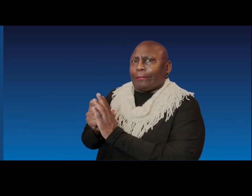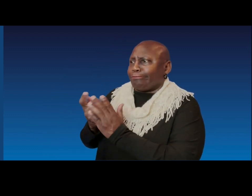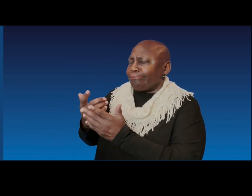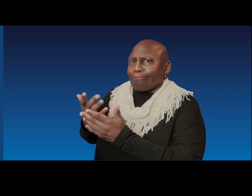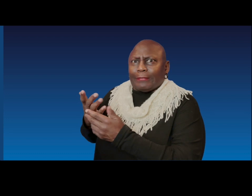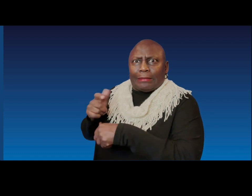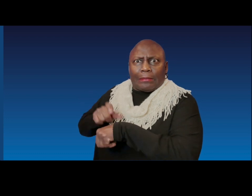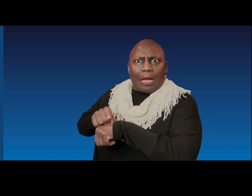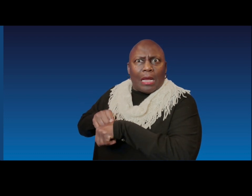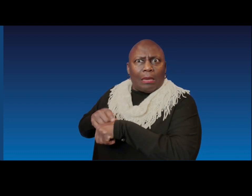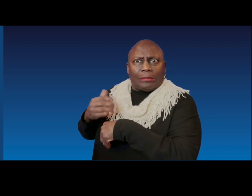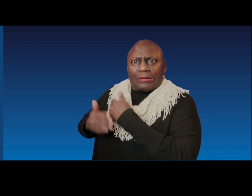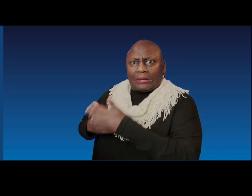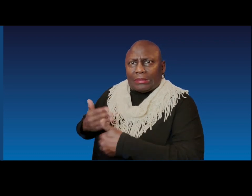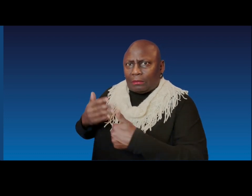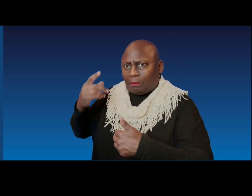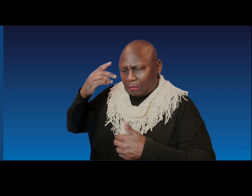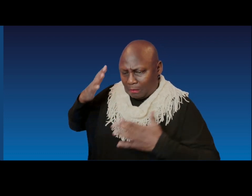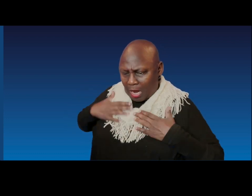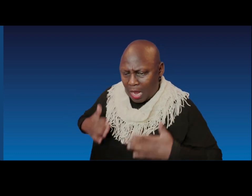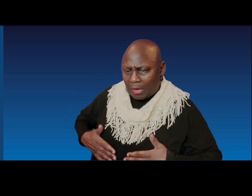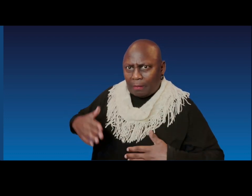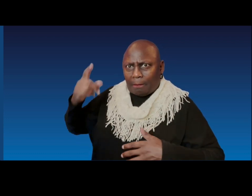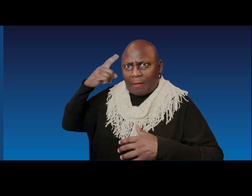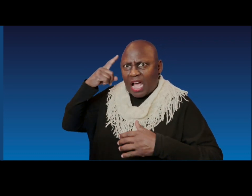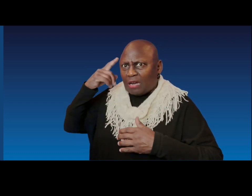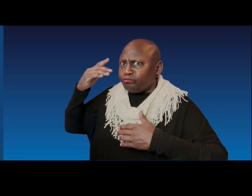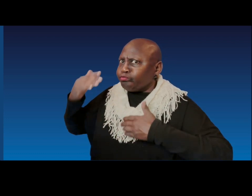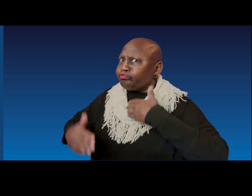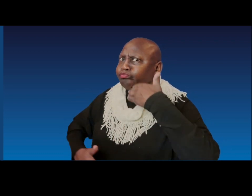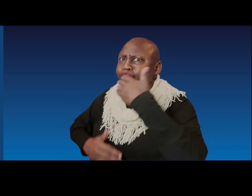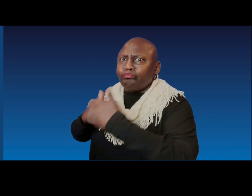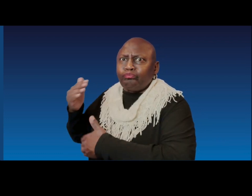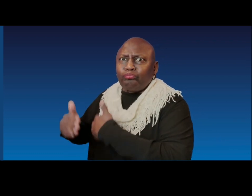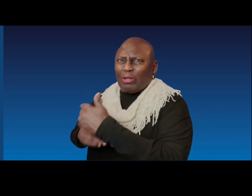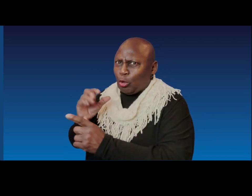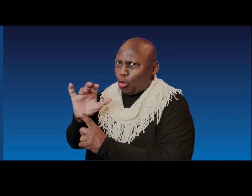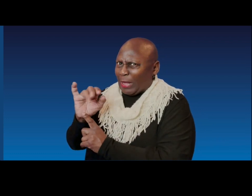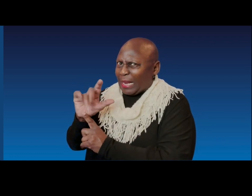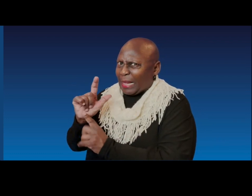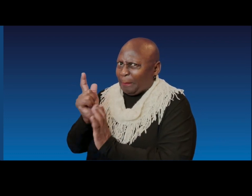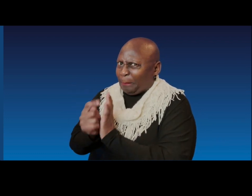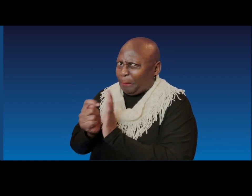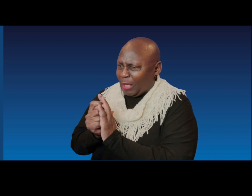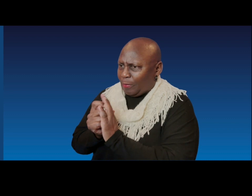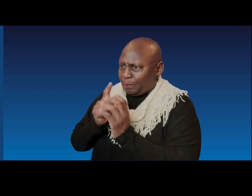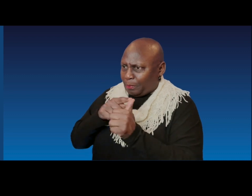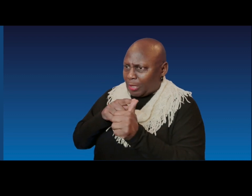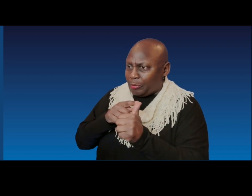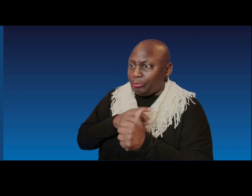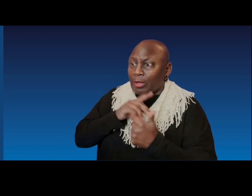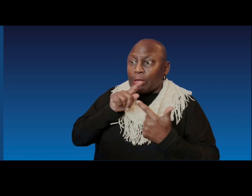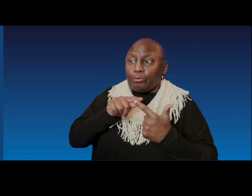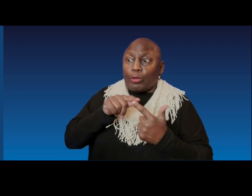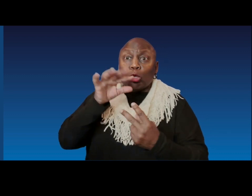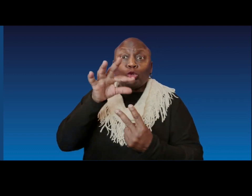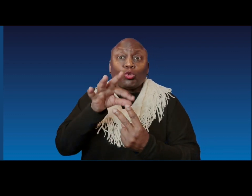the time when the body and mind progress and develop. That's called the critical period.